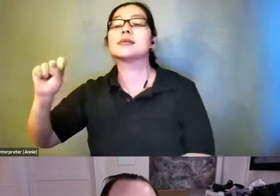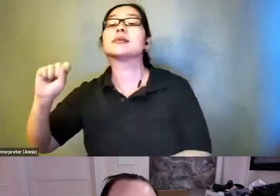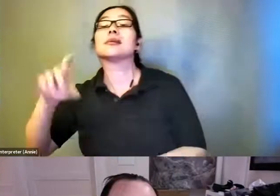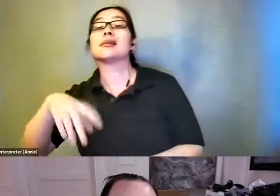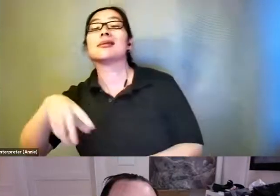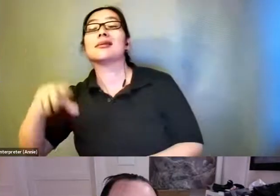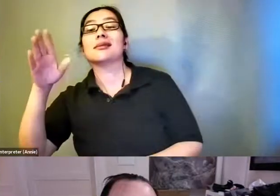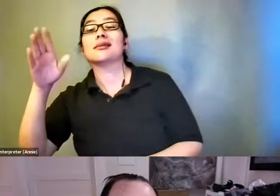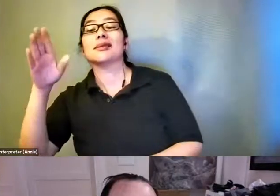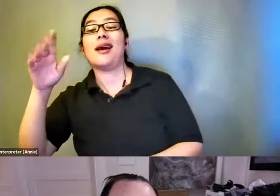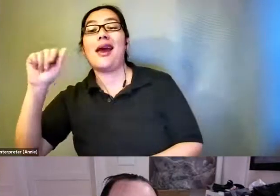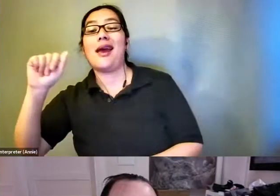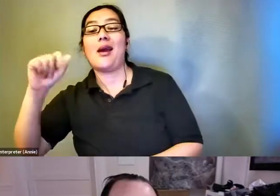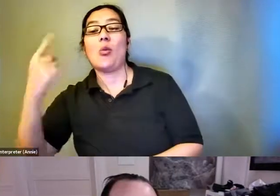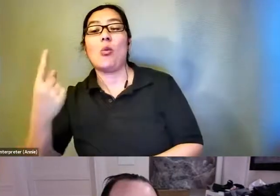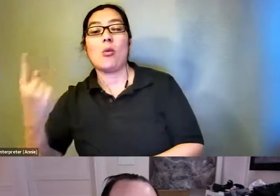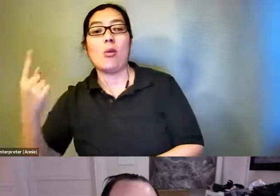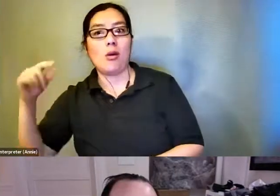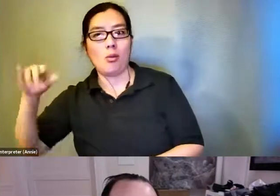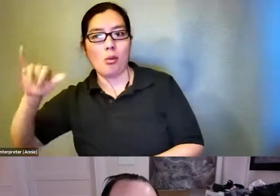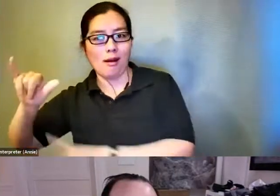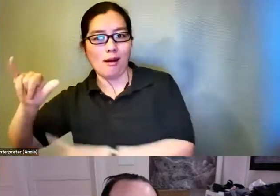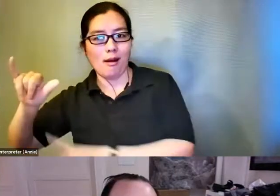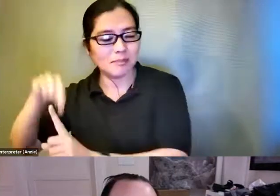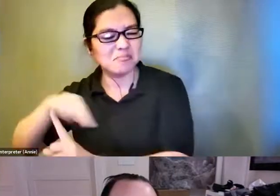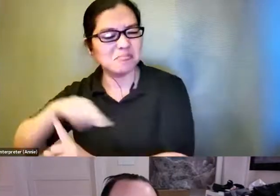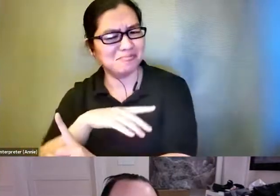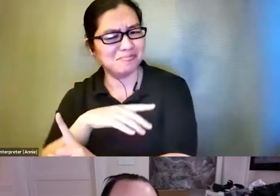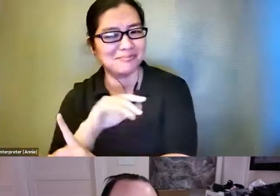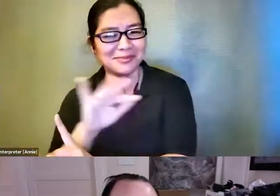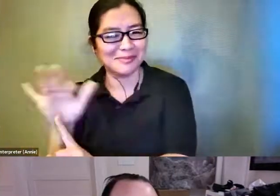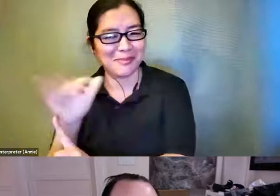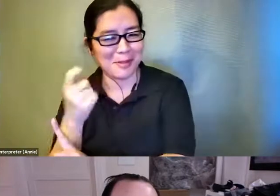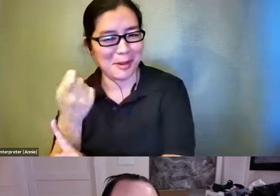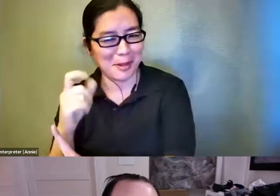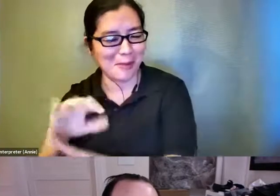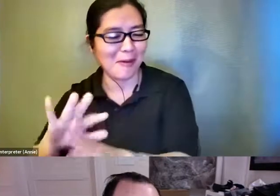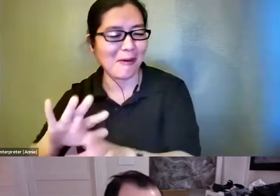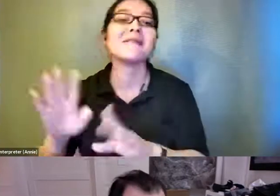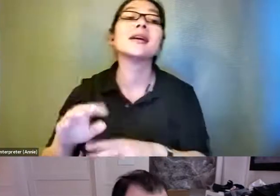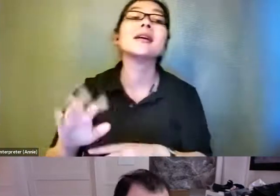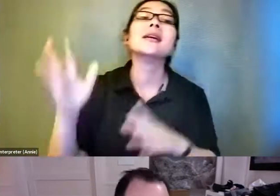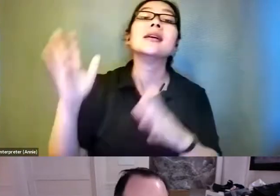. So we hope to see you there in many days to come after this event. Just a quick